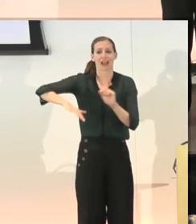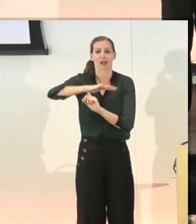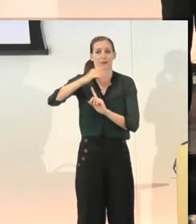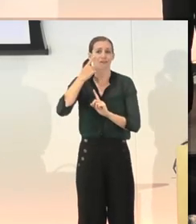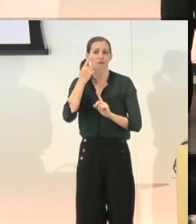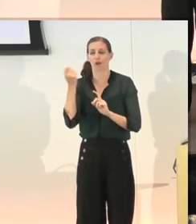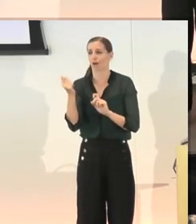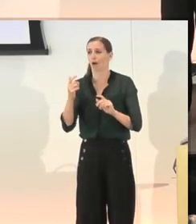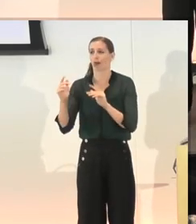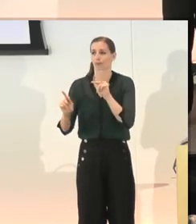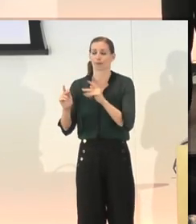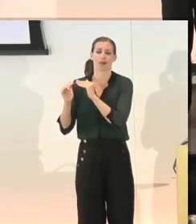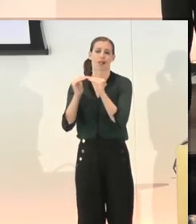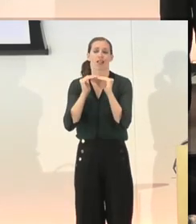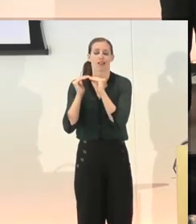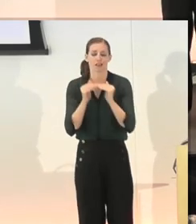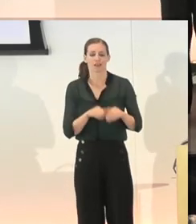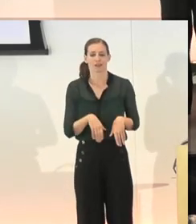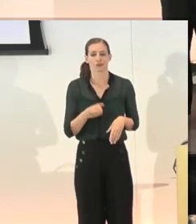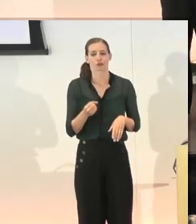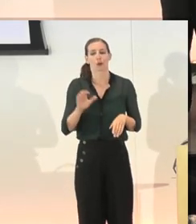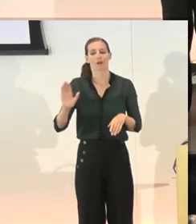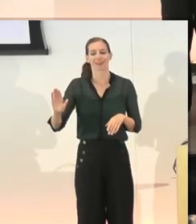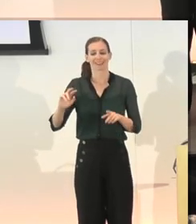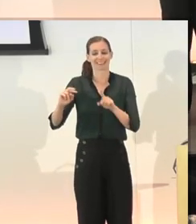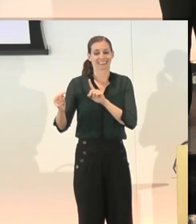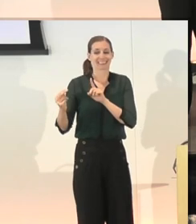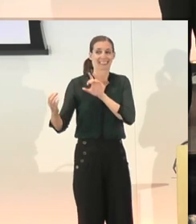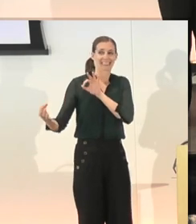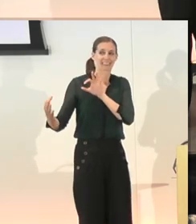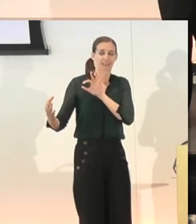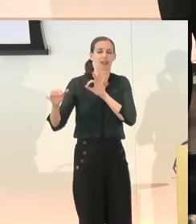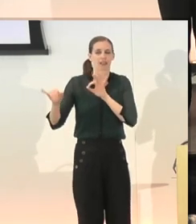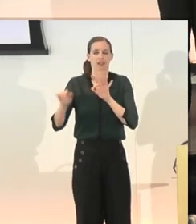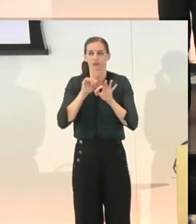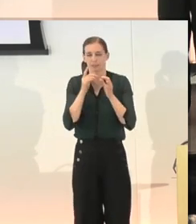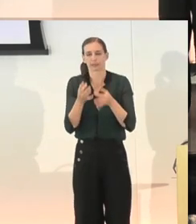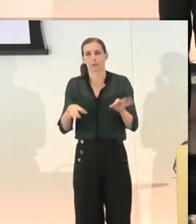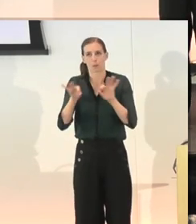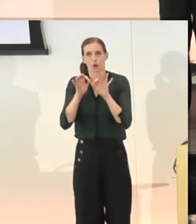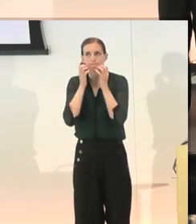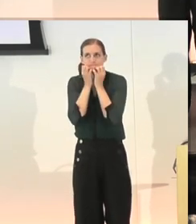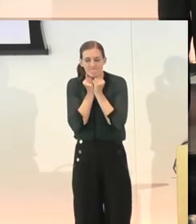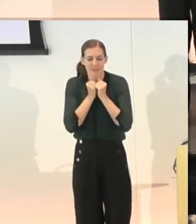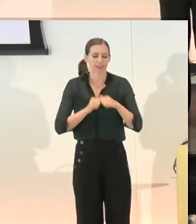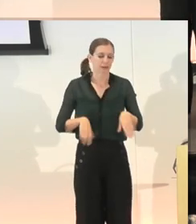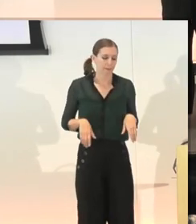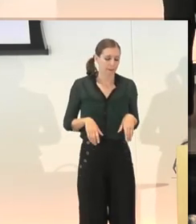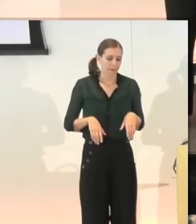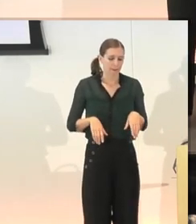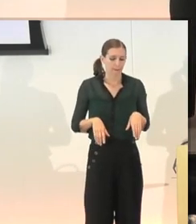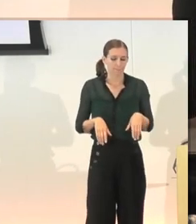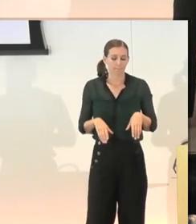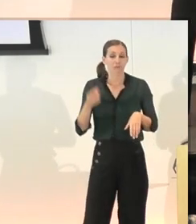Making inside understandable. Understanding is a really interesting point too. You can do very